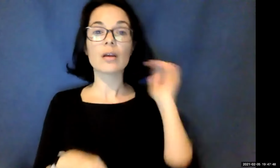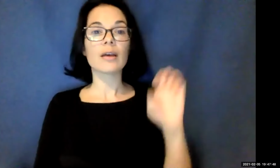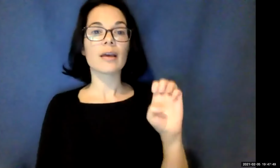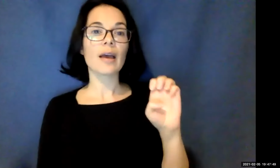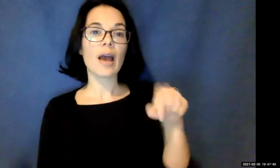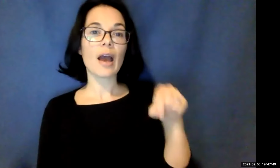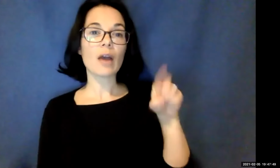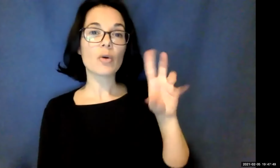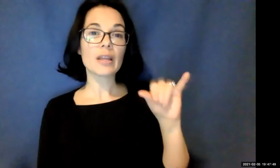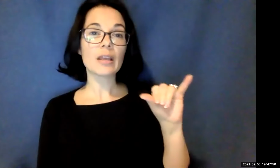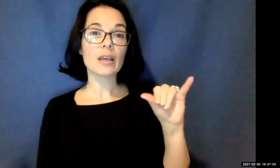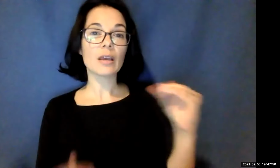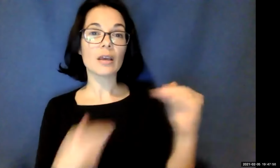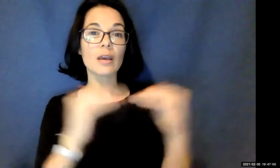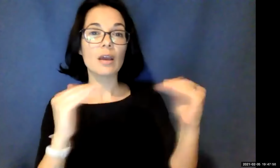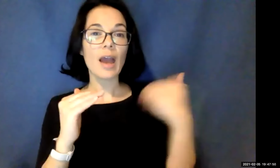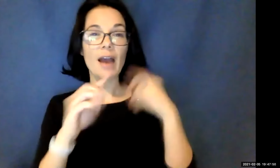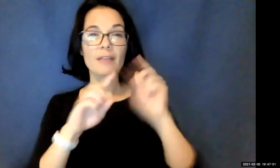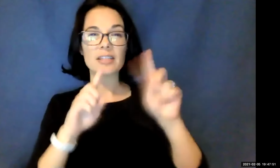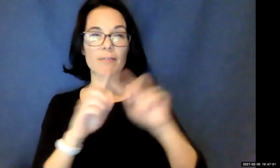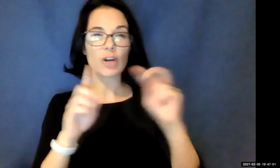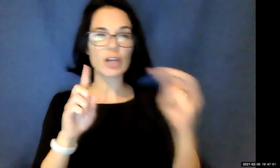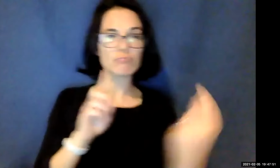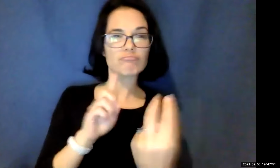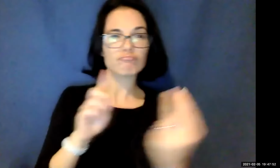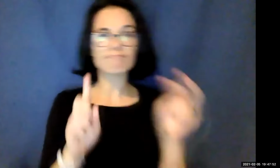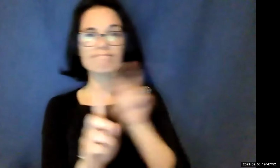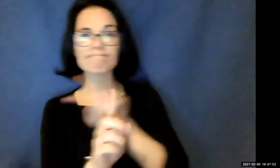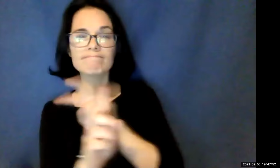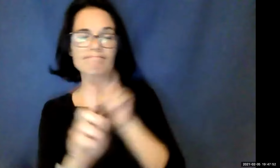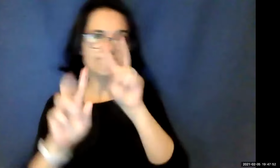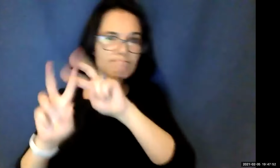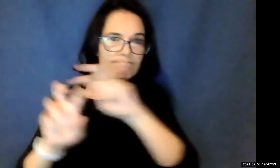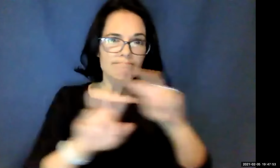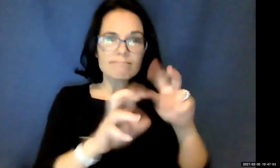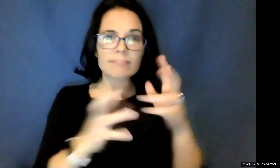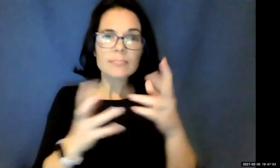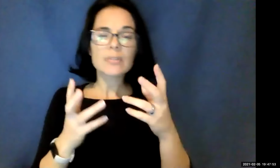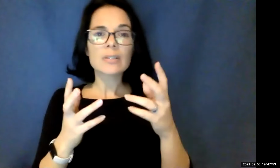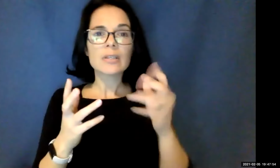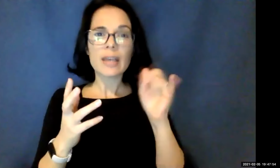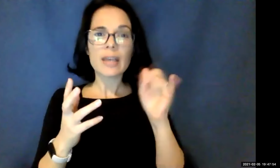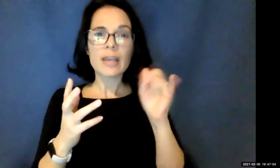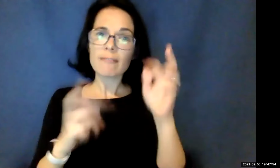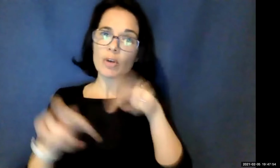Even when we look at those who are eligible currently and the older adults, right, they